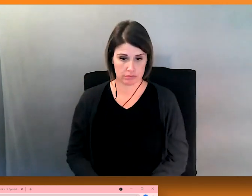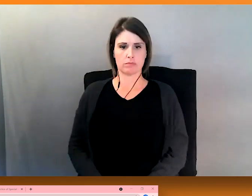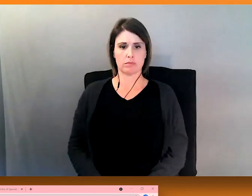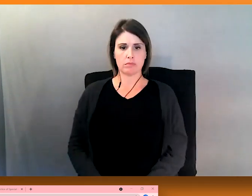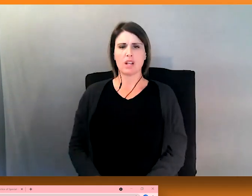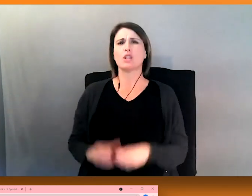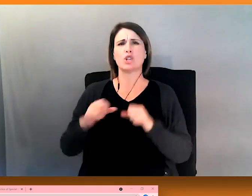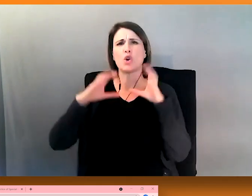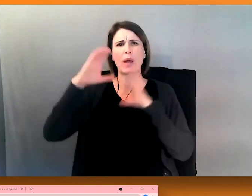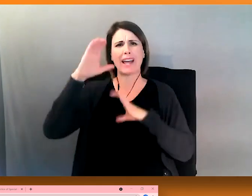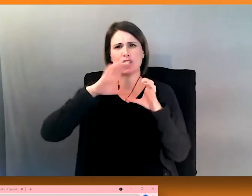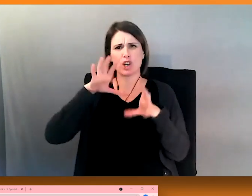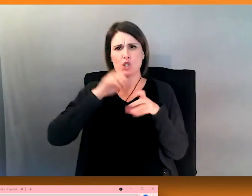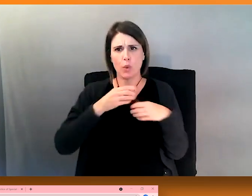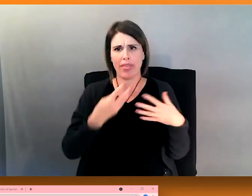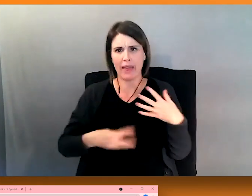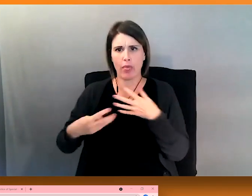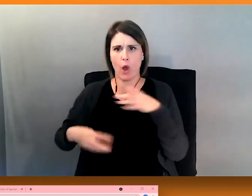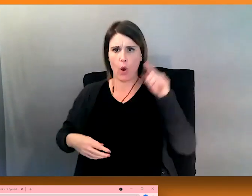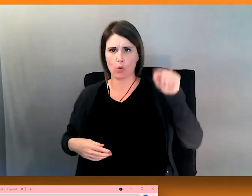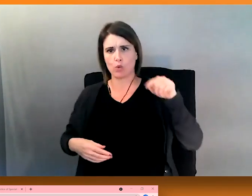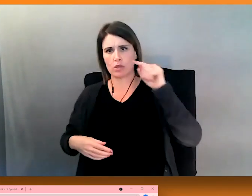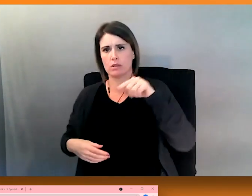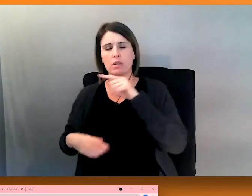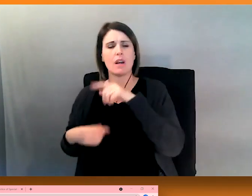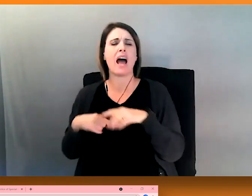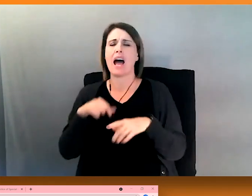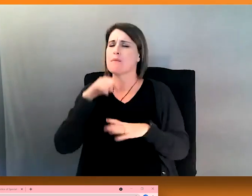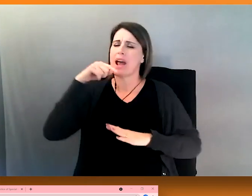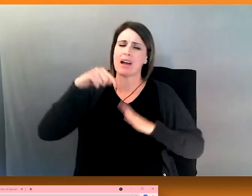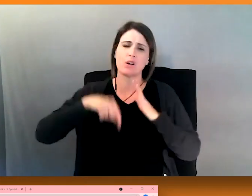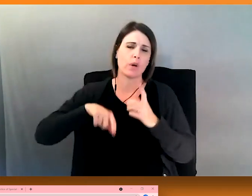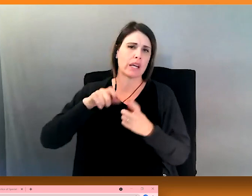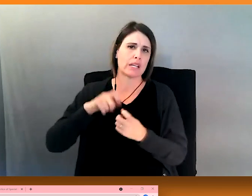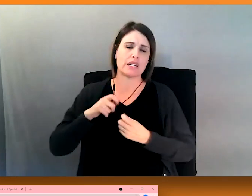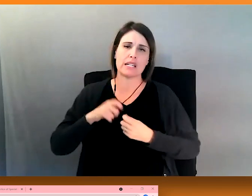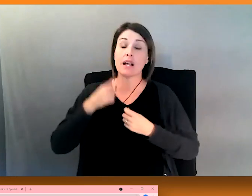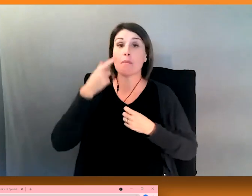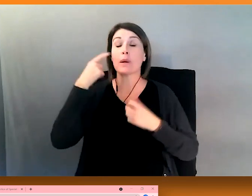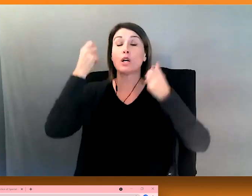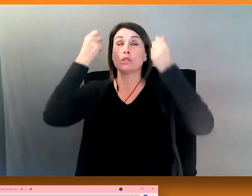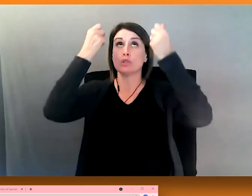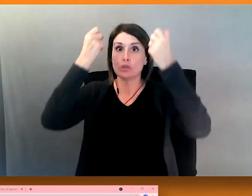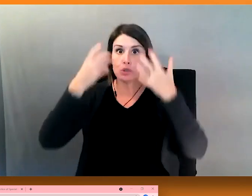And I'm not going into detail on this because there's so many capabilities that GrantForward has